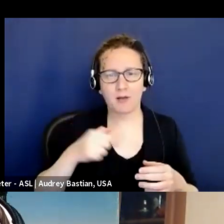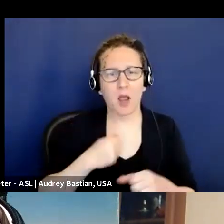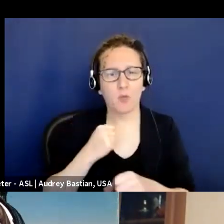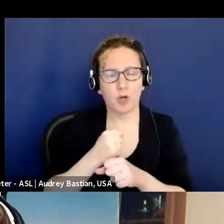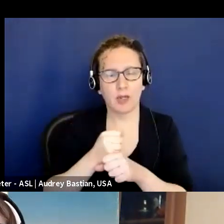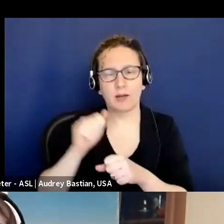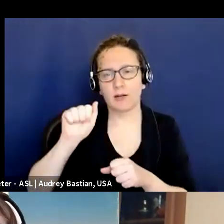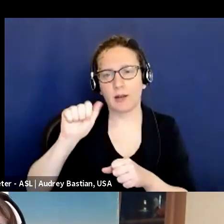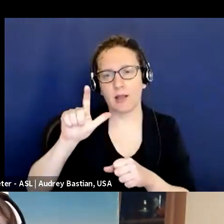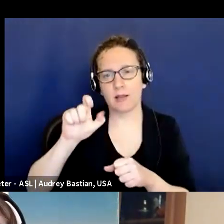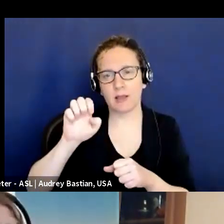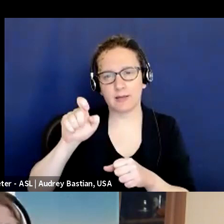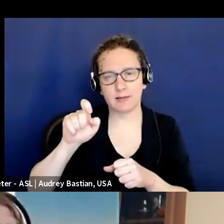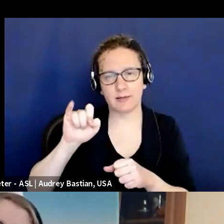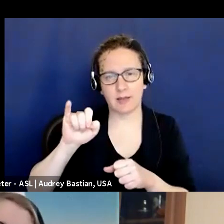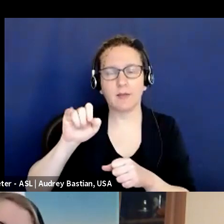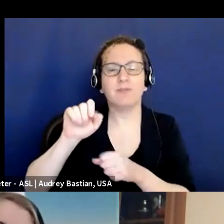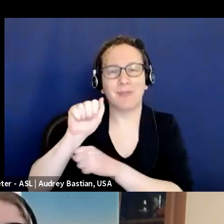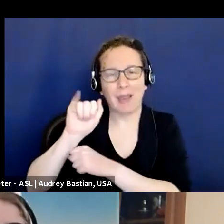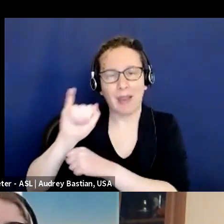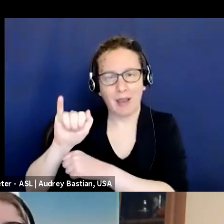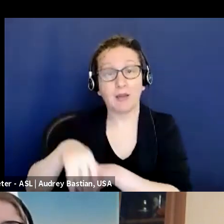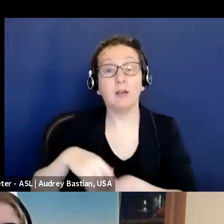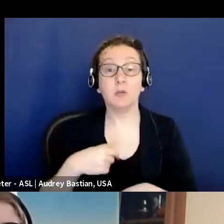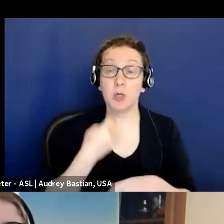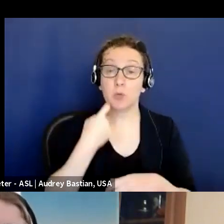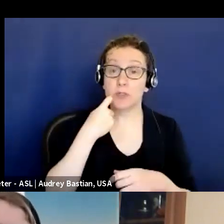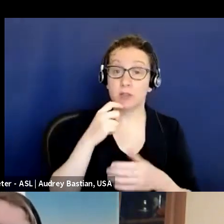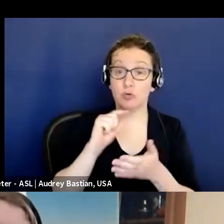I recently graduated from George Washington University in 2019.